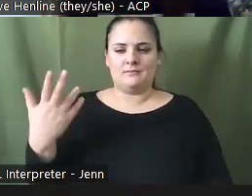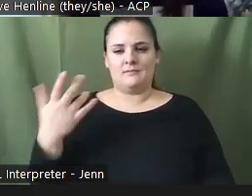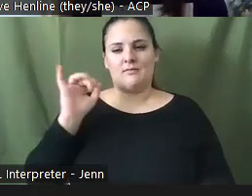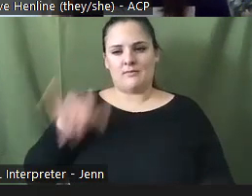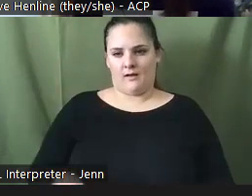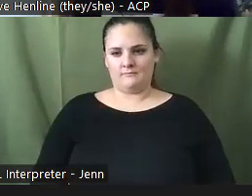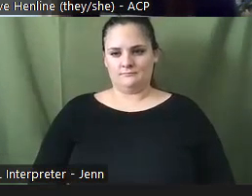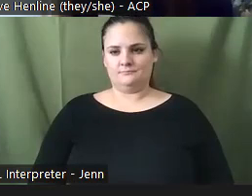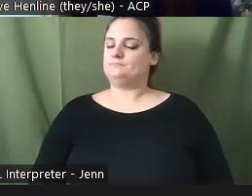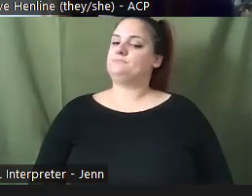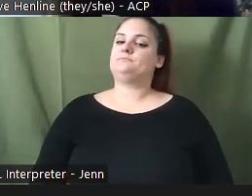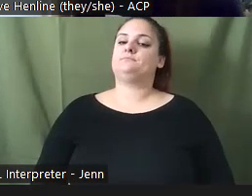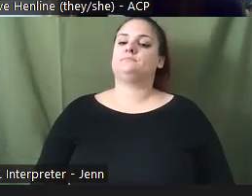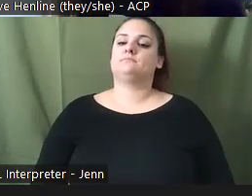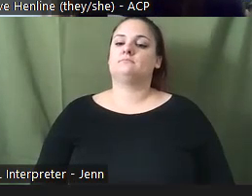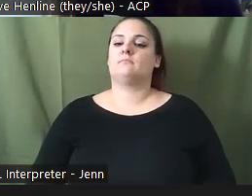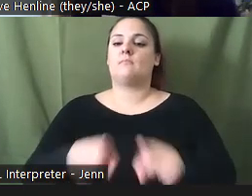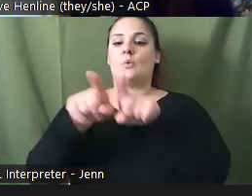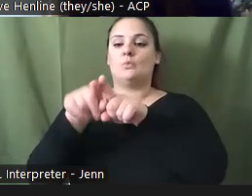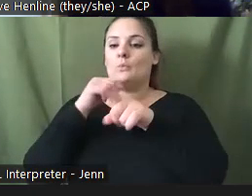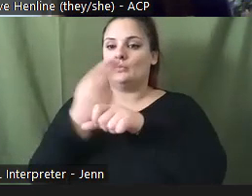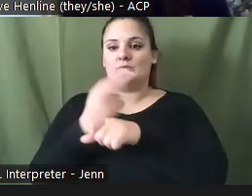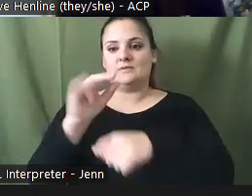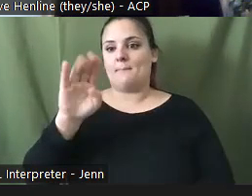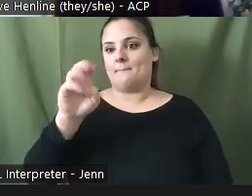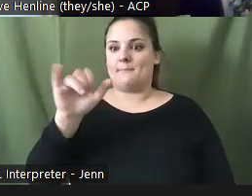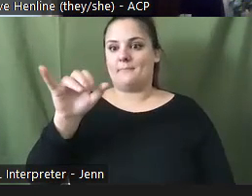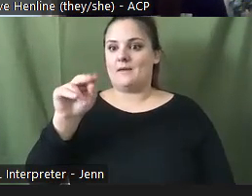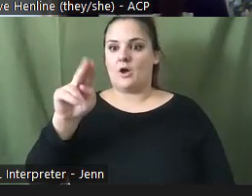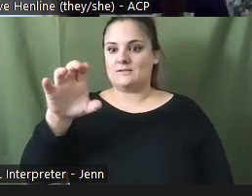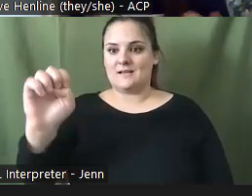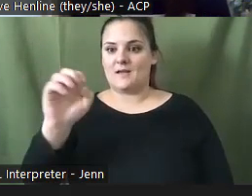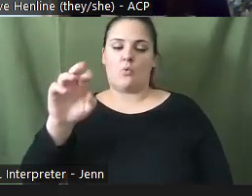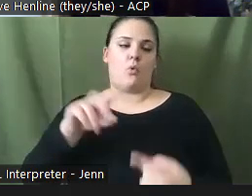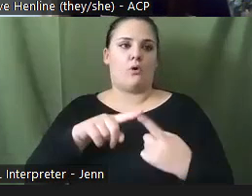You also don't want to use something like Beyonce or Luna Lovegood, something that would stand out.